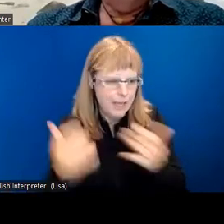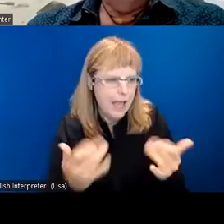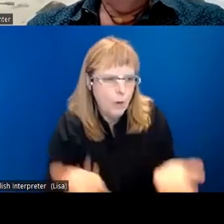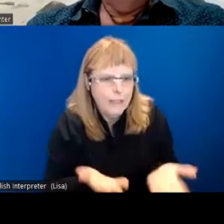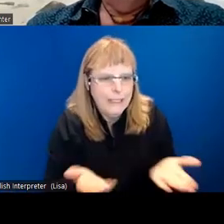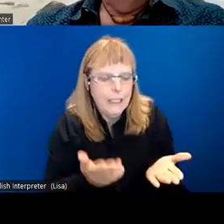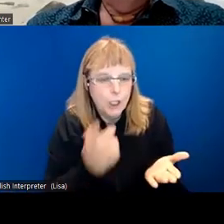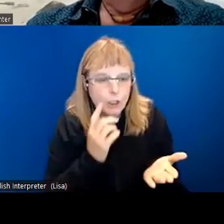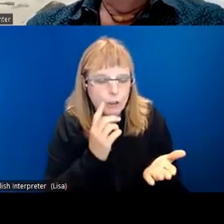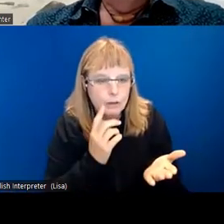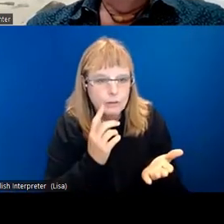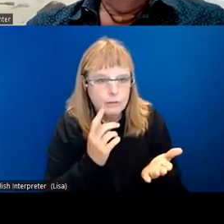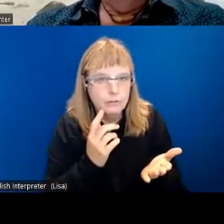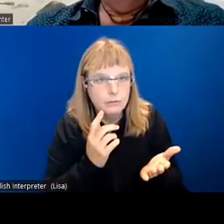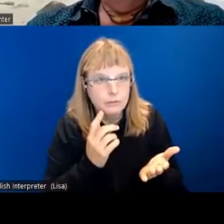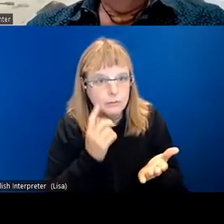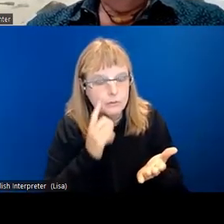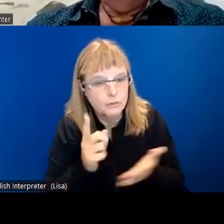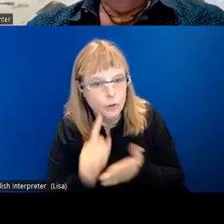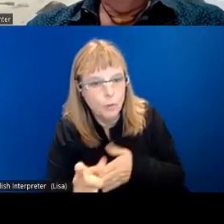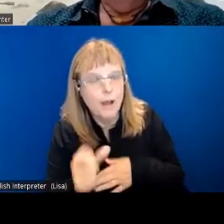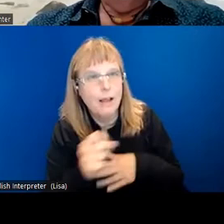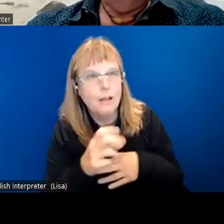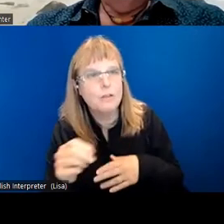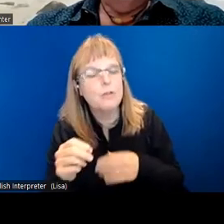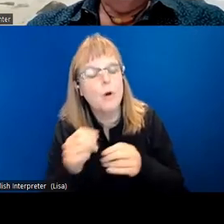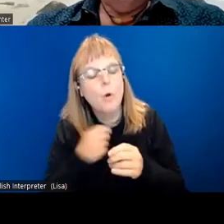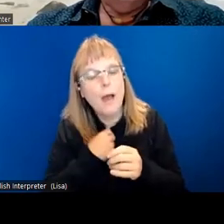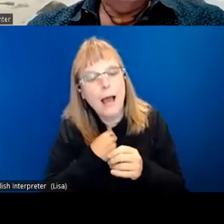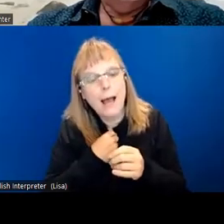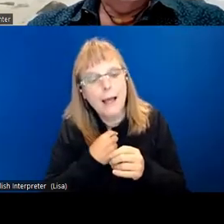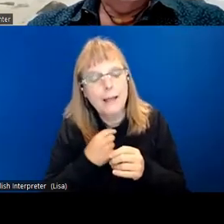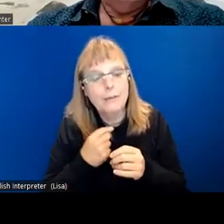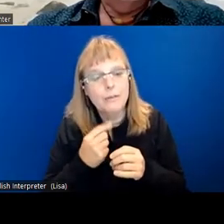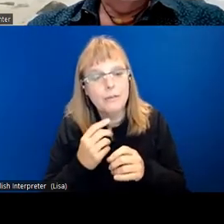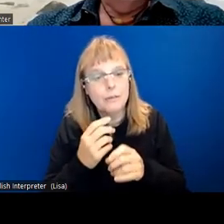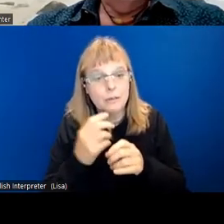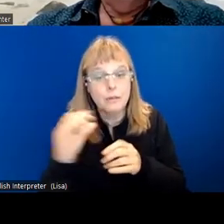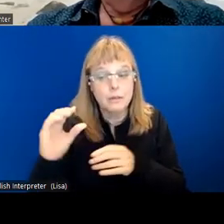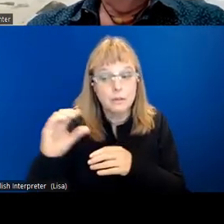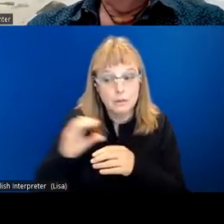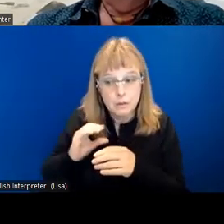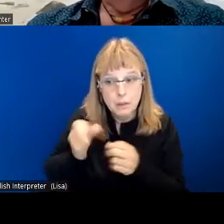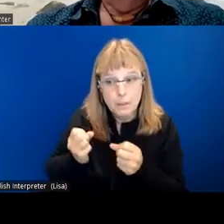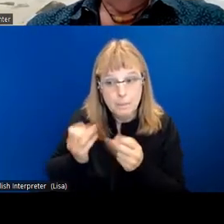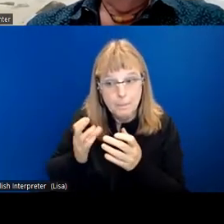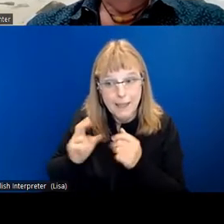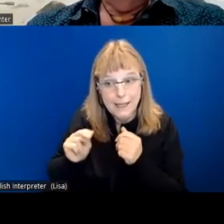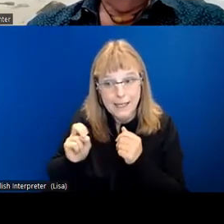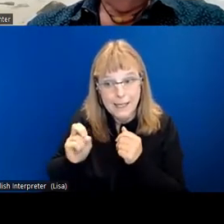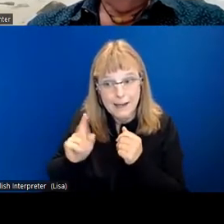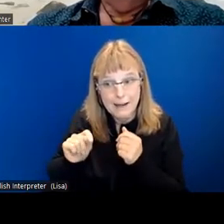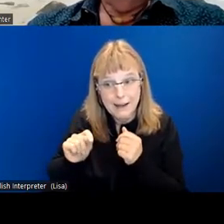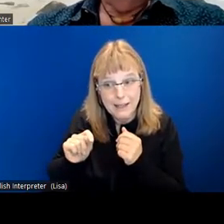And I have to say, as a receiver of many NEST grants, NEST has made it possible